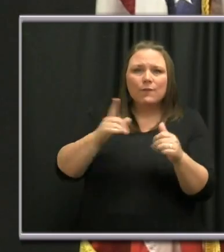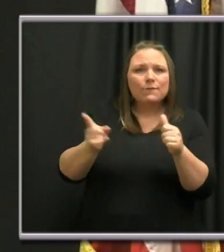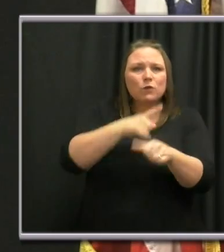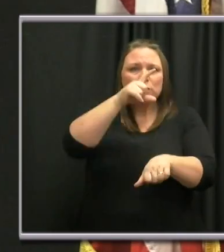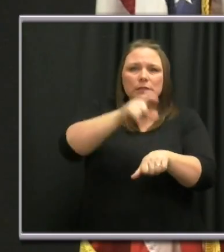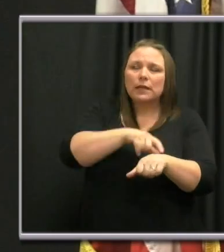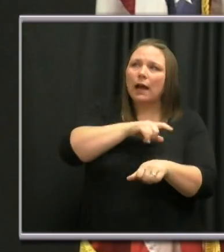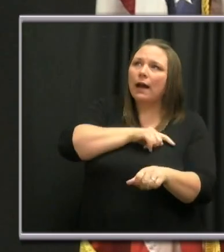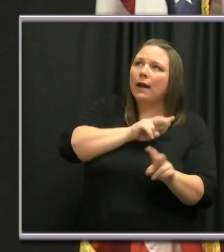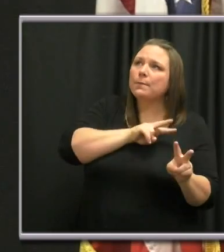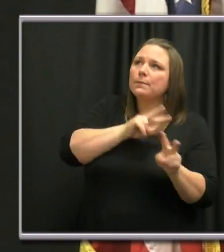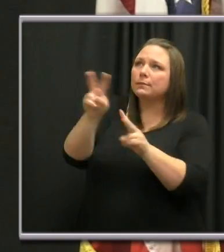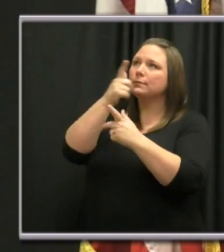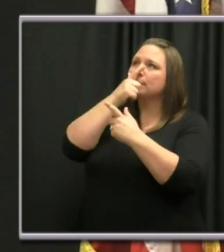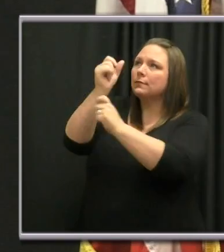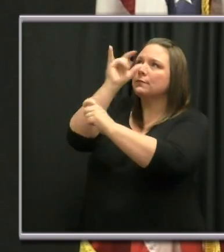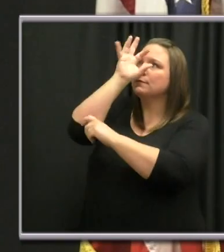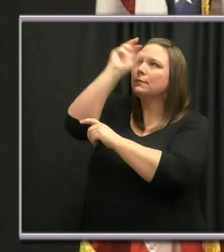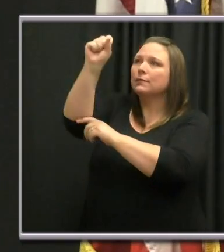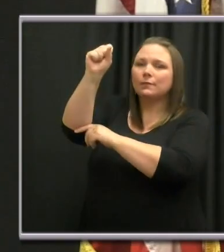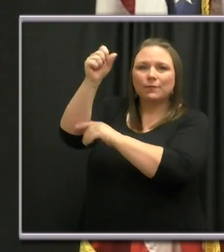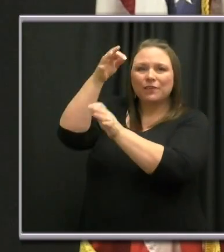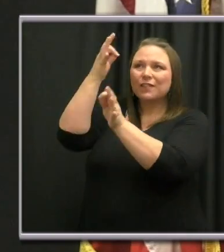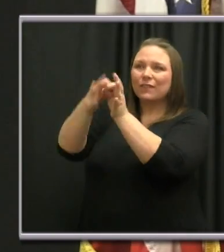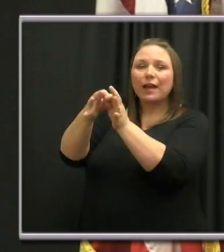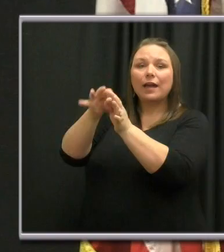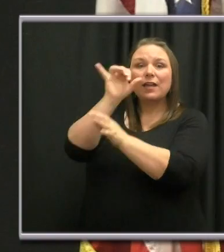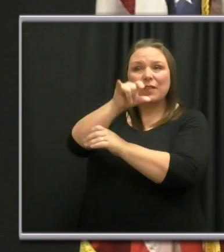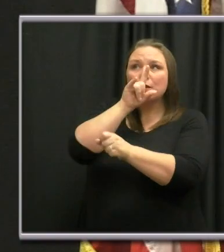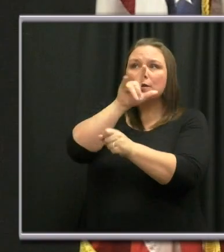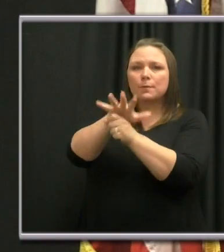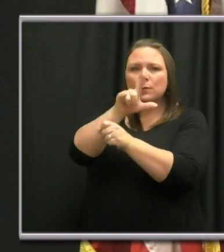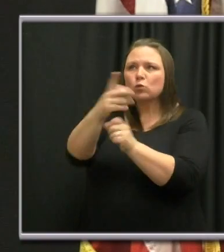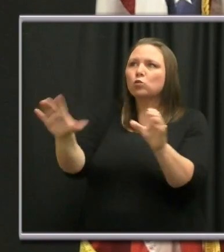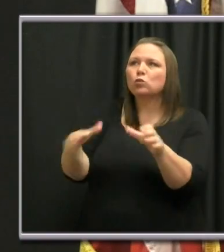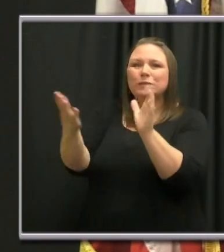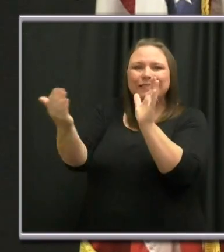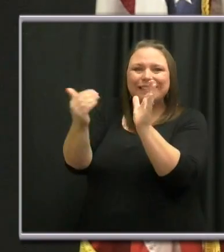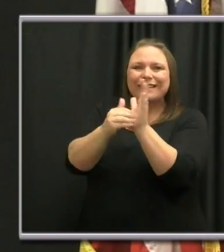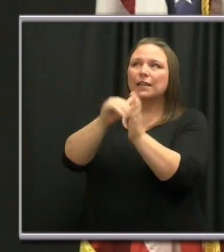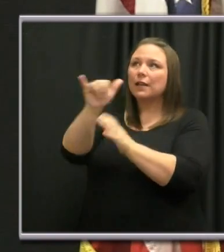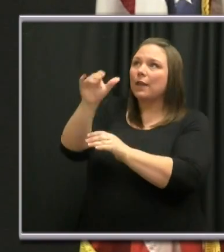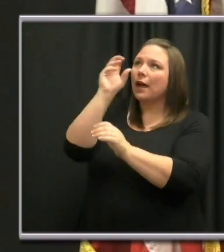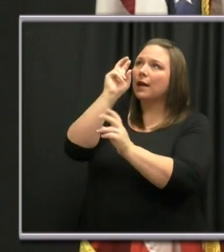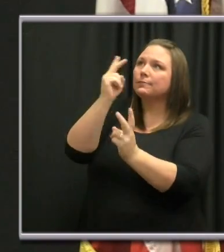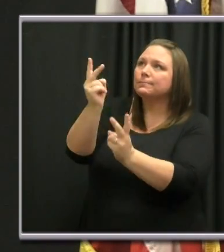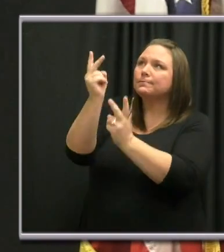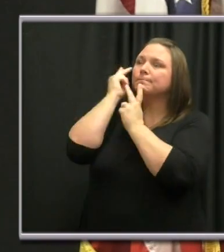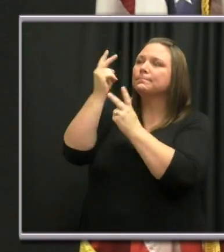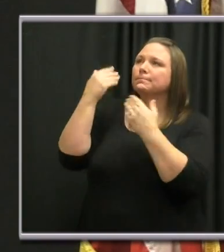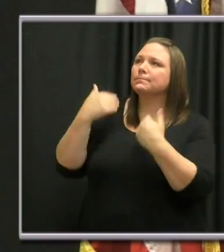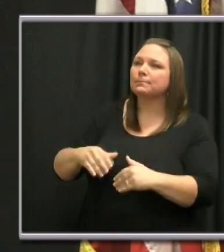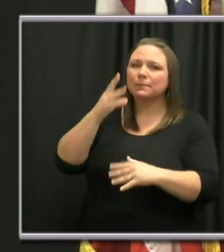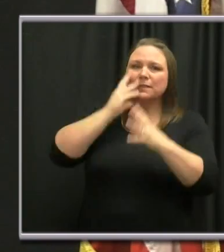INITIALLY DREW YOU TO FAITH AND RENEWED THAT COMMITMENT FOR IT